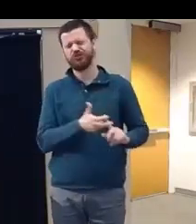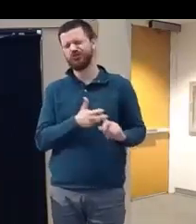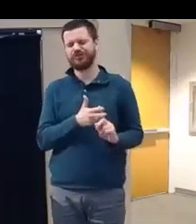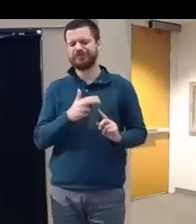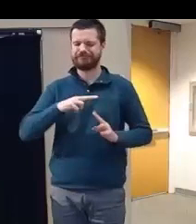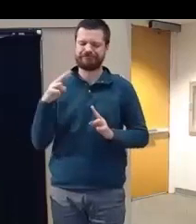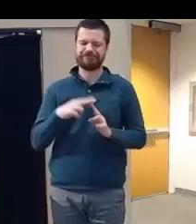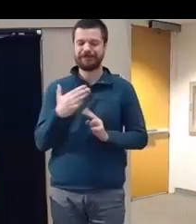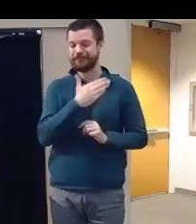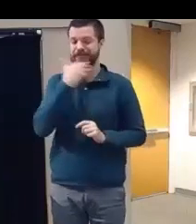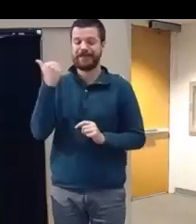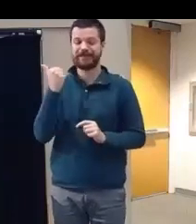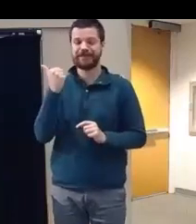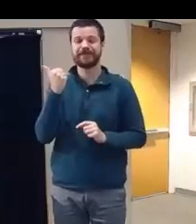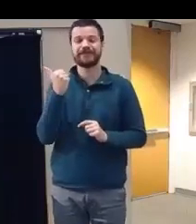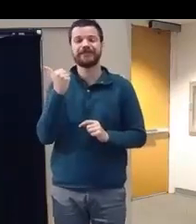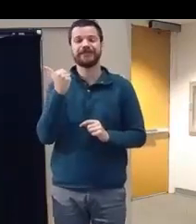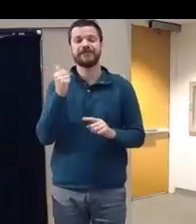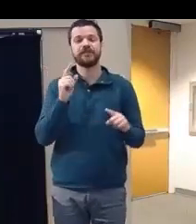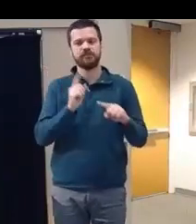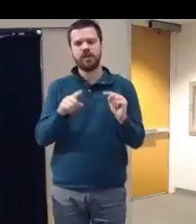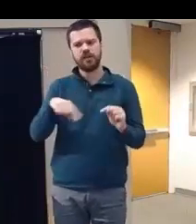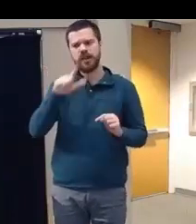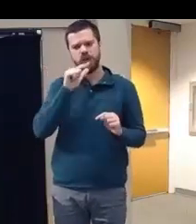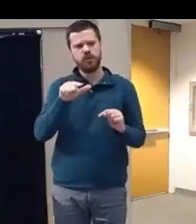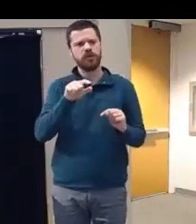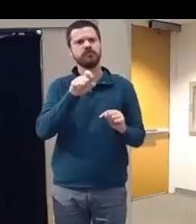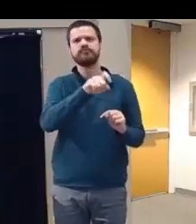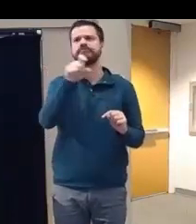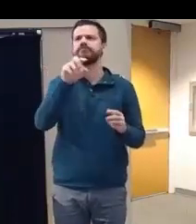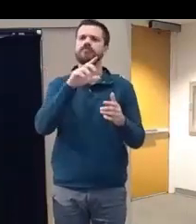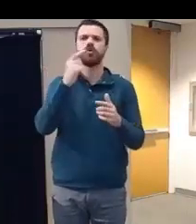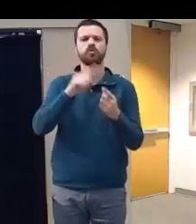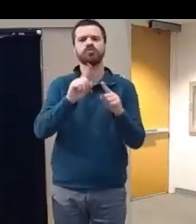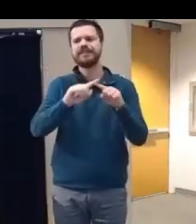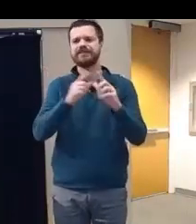in Psychiatry they're going to be throughout all of the medical field so teaching them what they